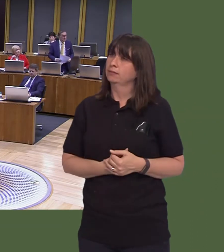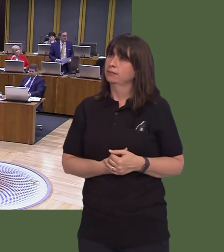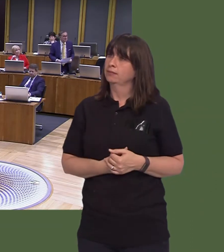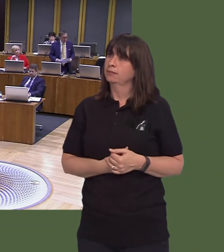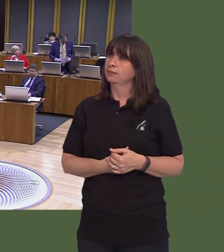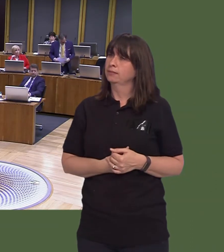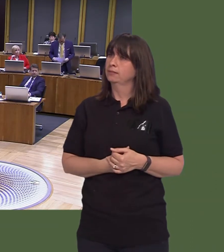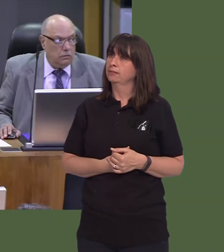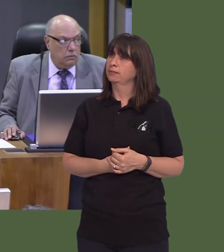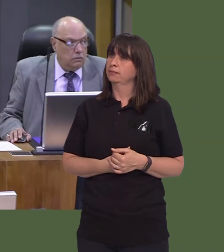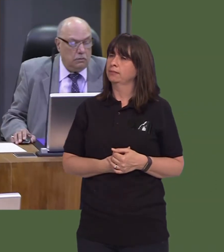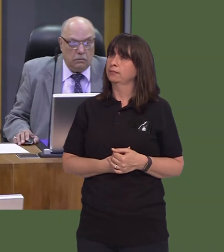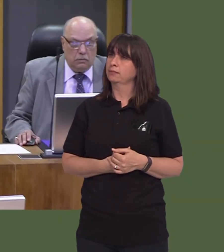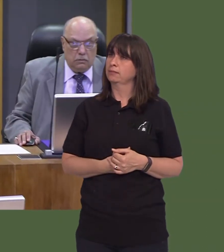I'm obviously in your good books this afternoon, and long may it continue.